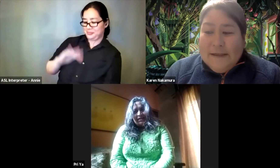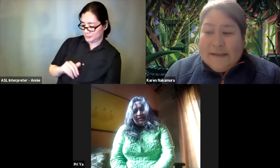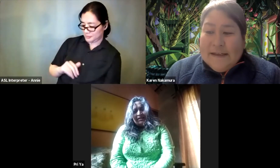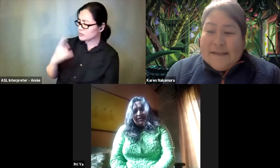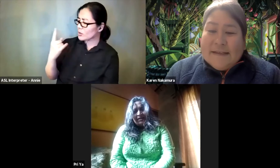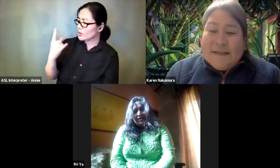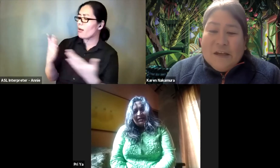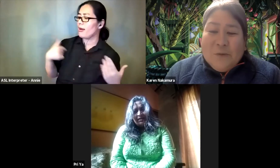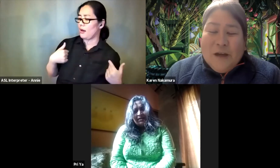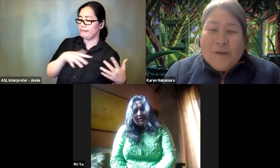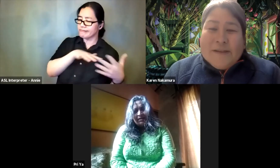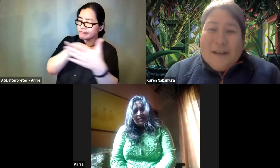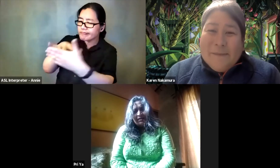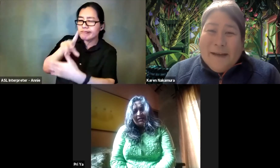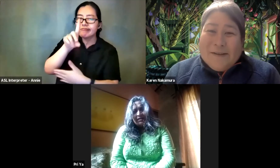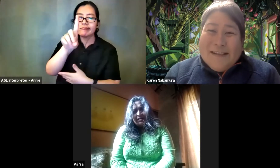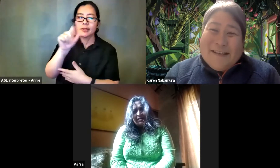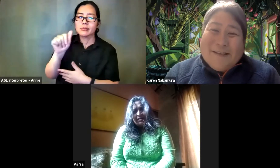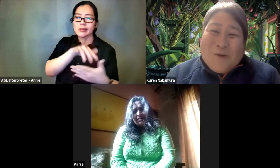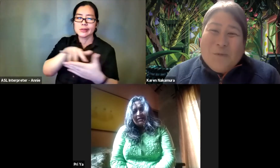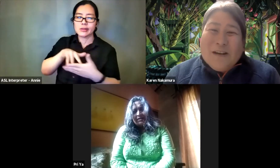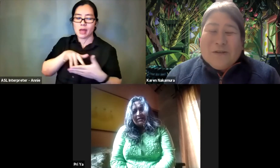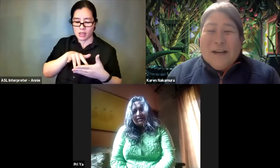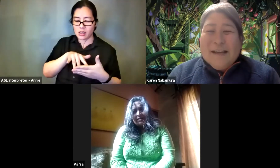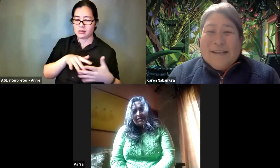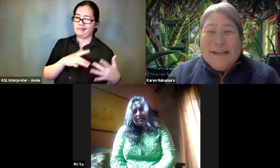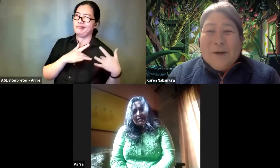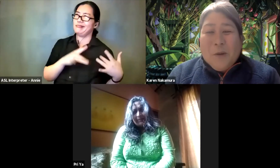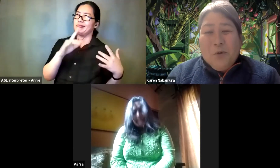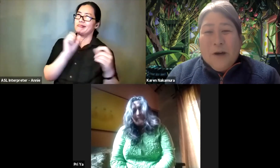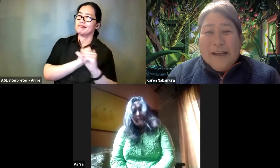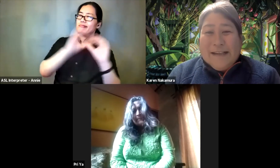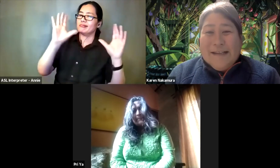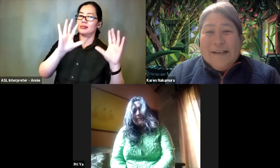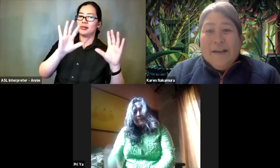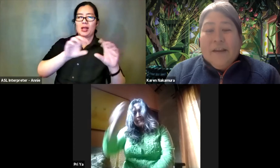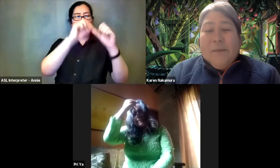Studies is you know we always talk about the social model and just how important the built